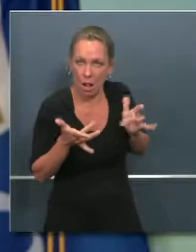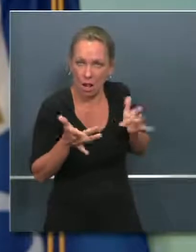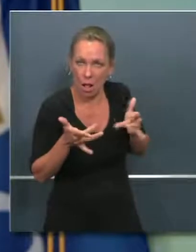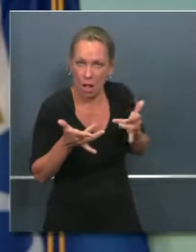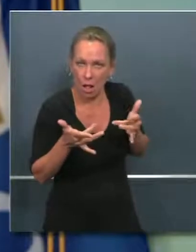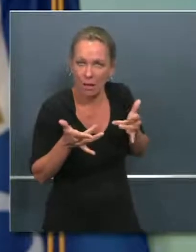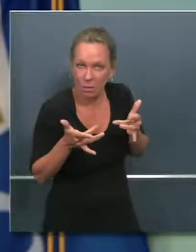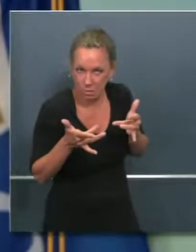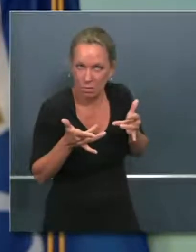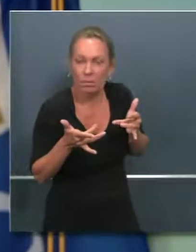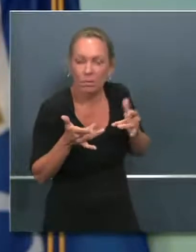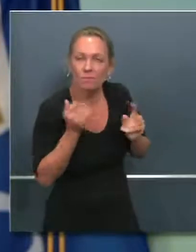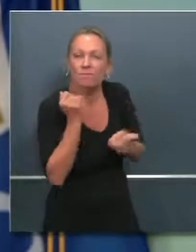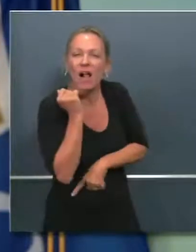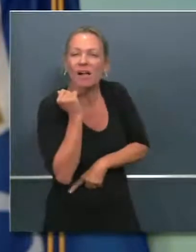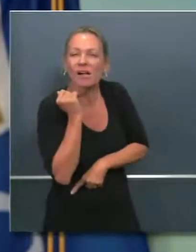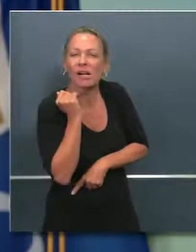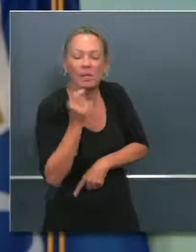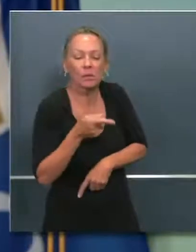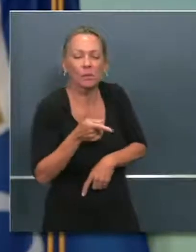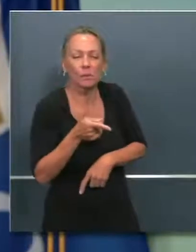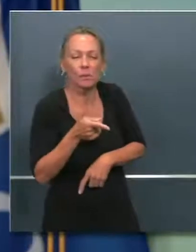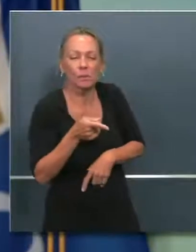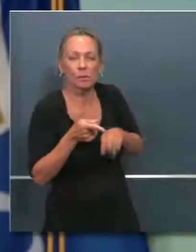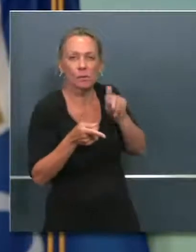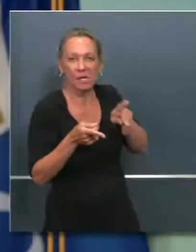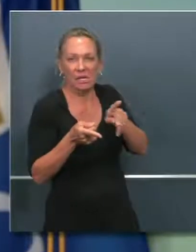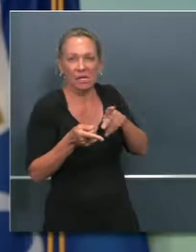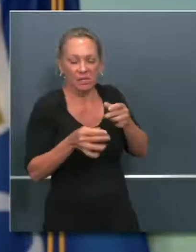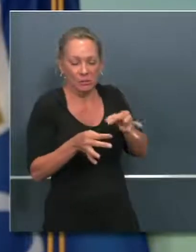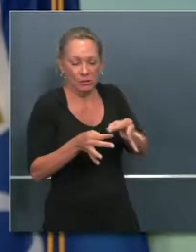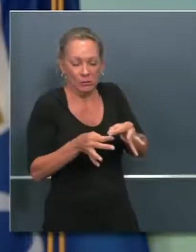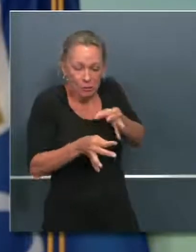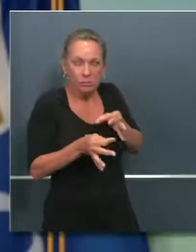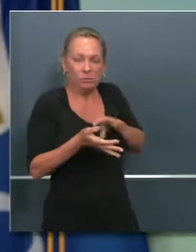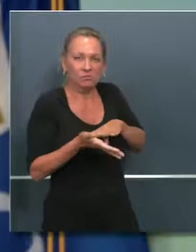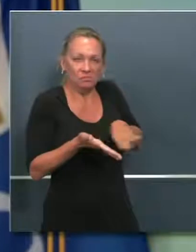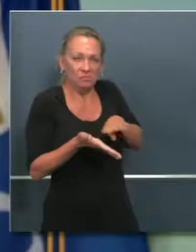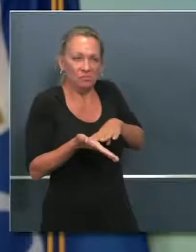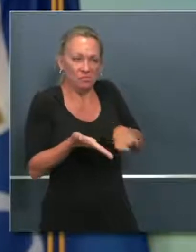courts and others we have identified an additional cohort of over thirty five hundred additional